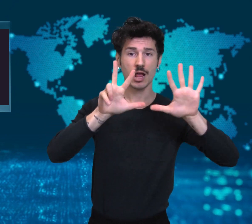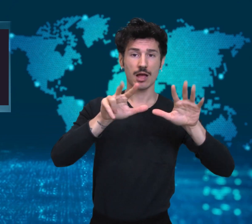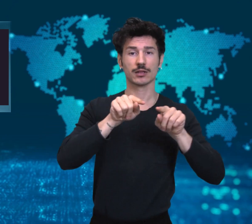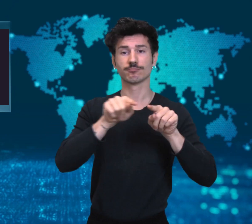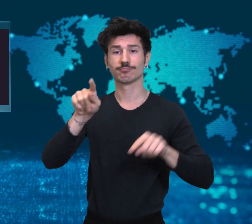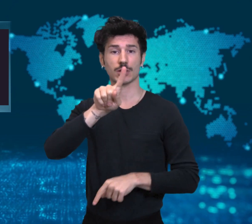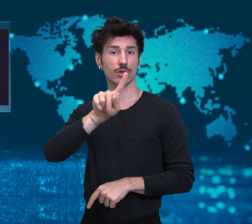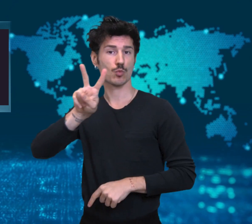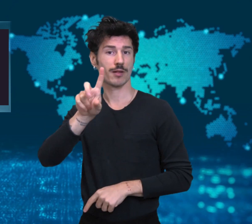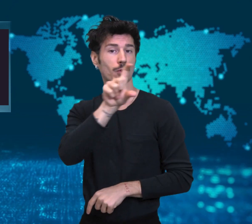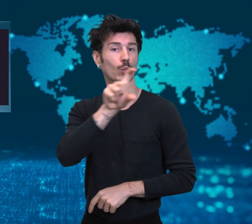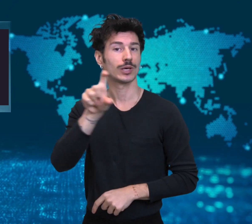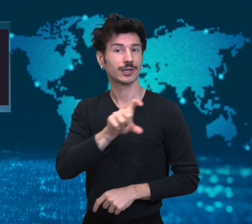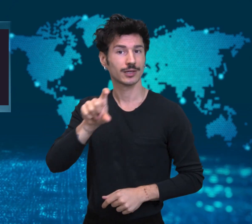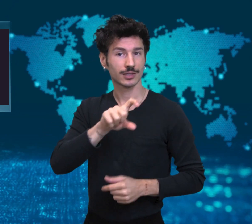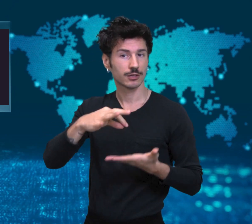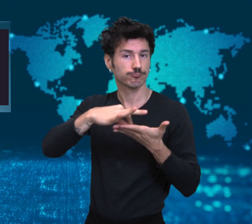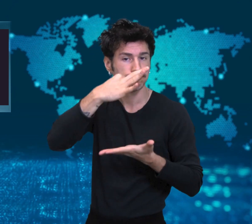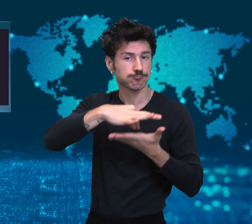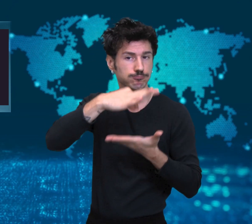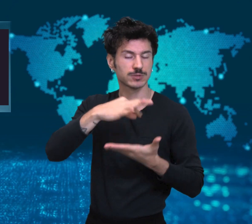and it is very expensive.